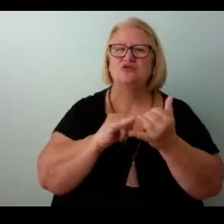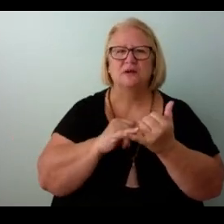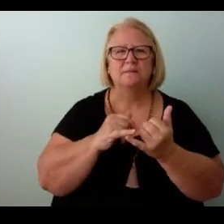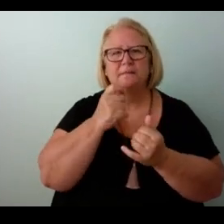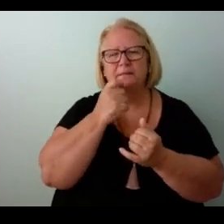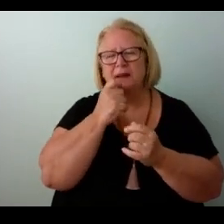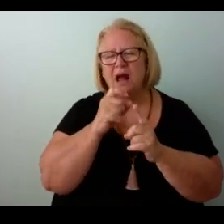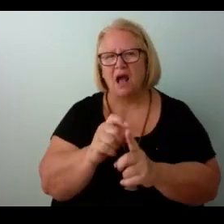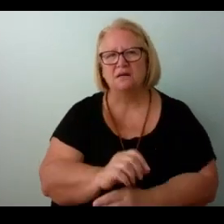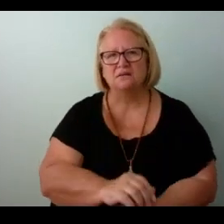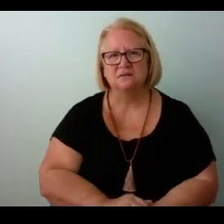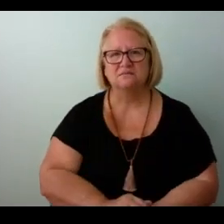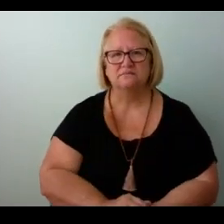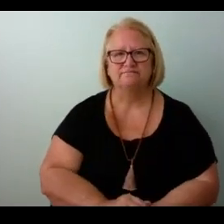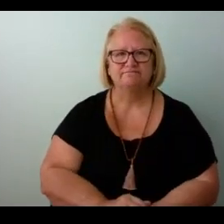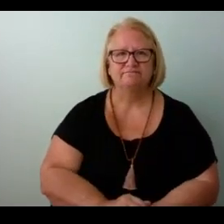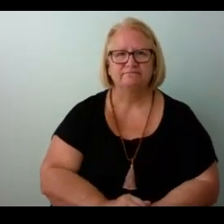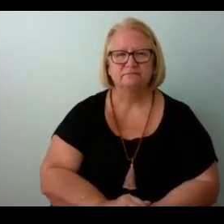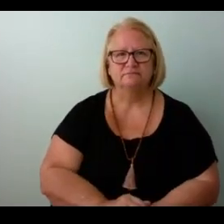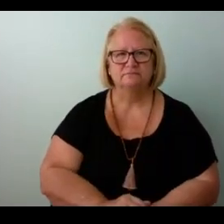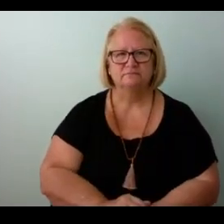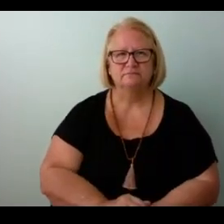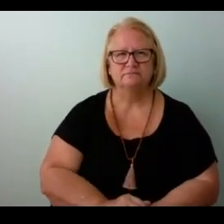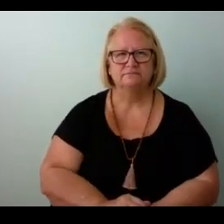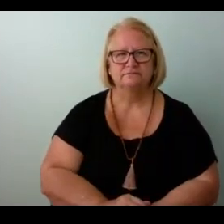It goes on your credit report.